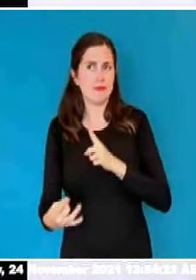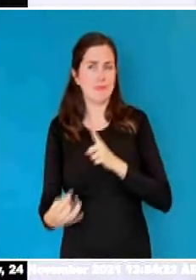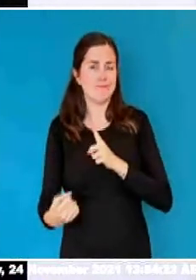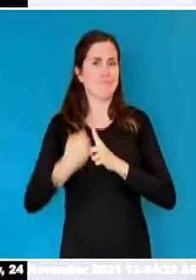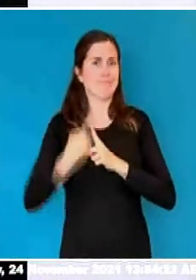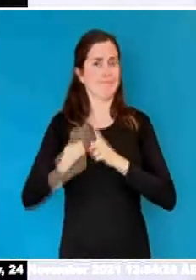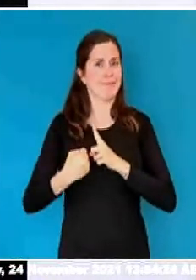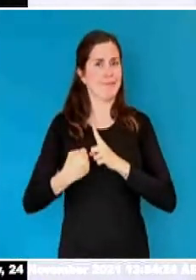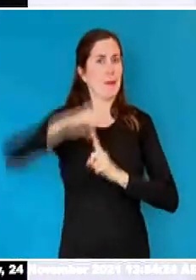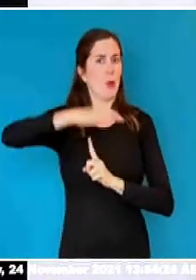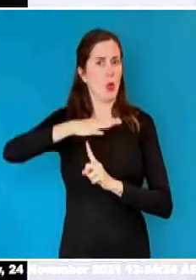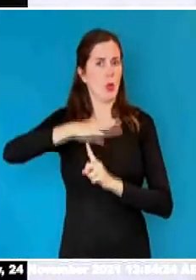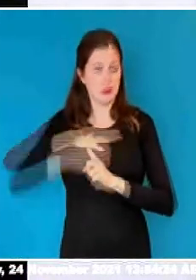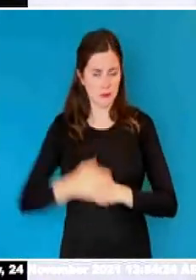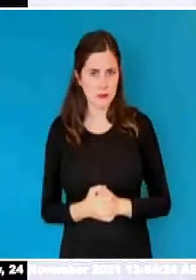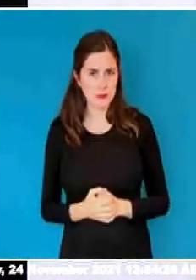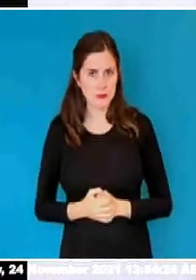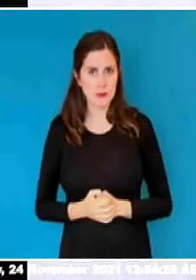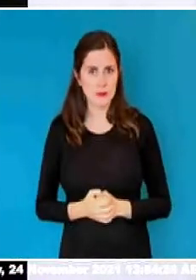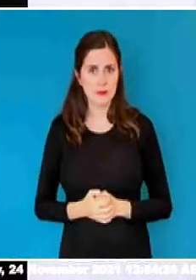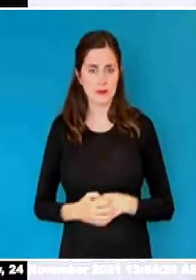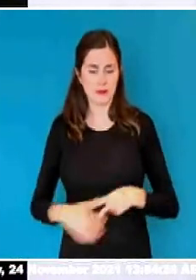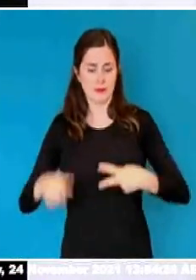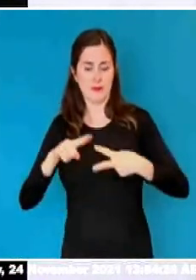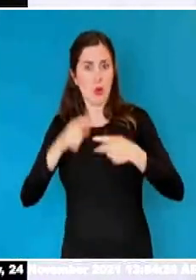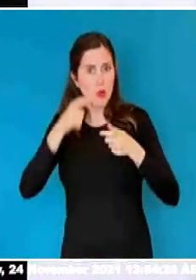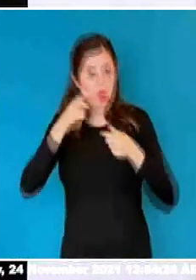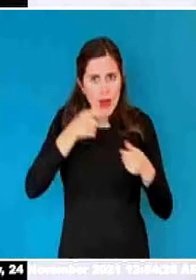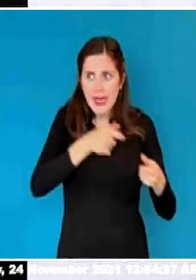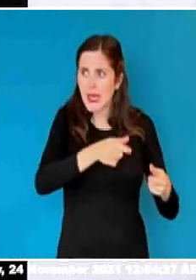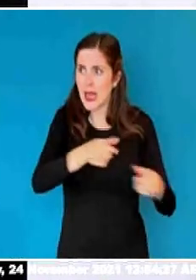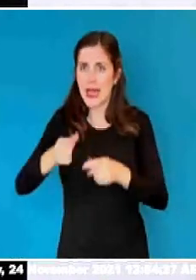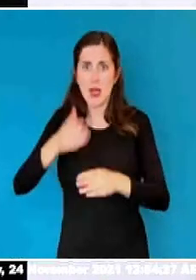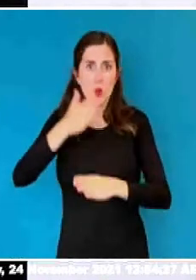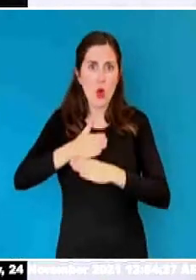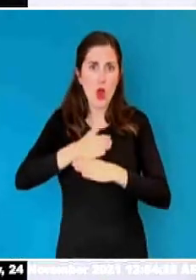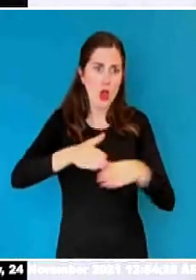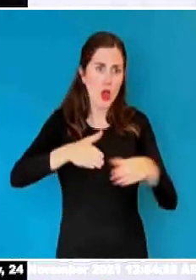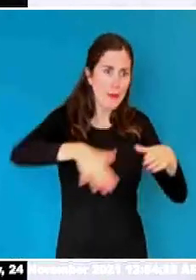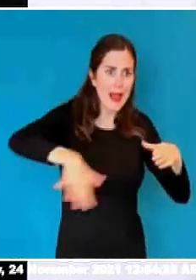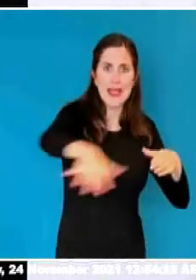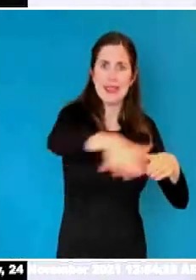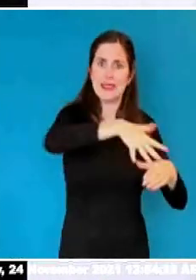In the area of regulating workplaces and employment, there is an obligation to ensure